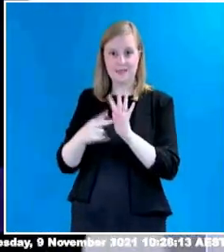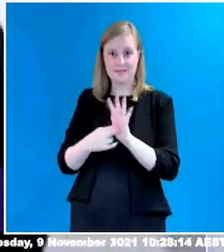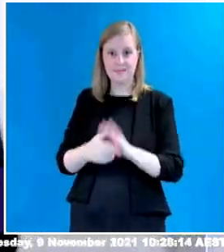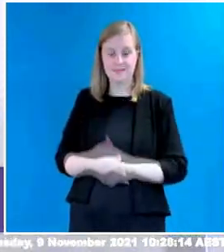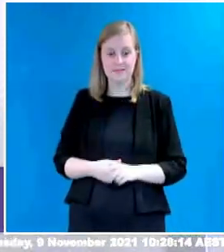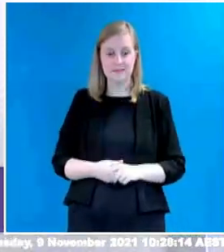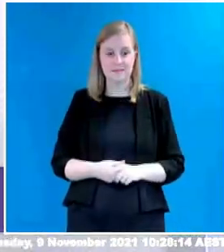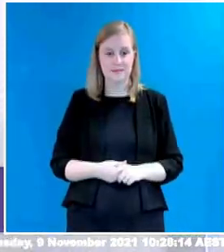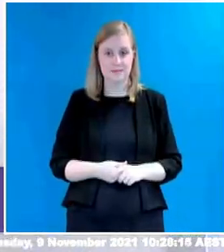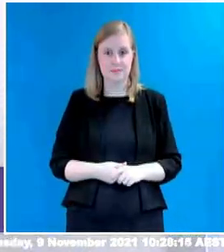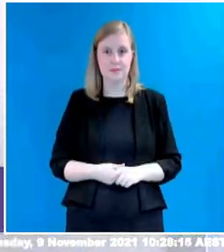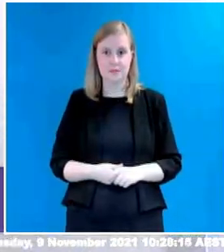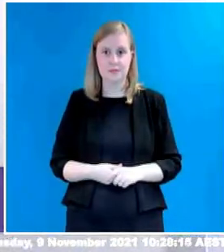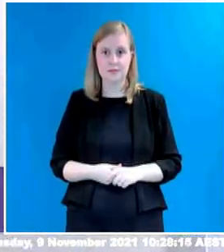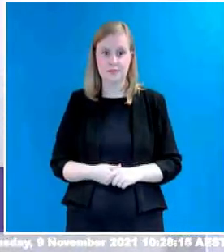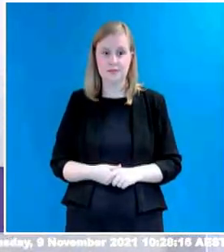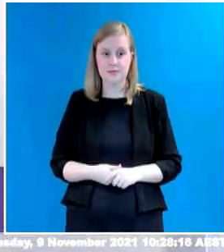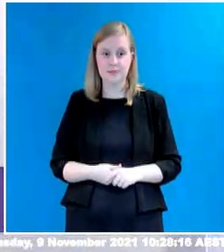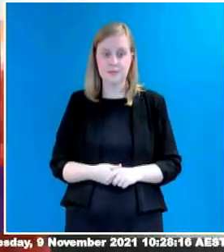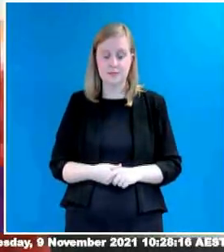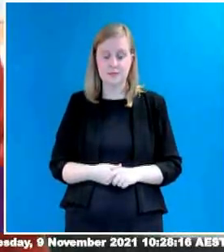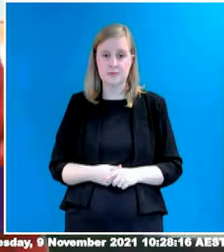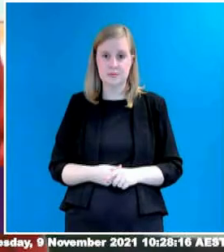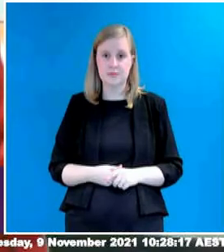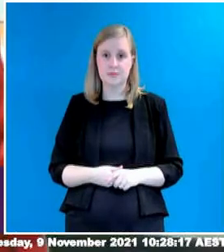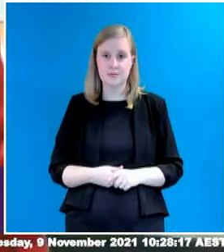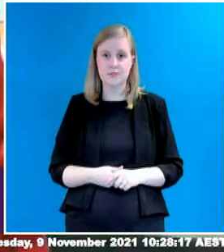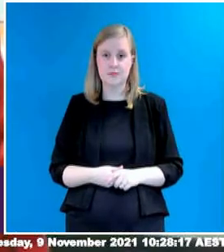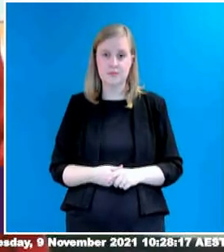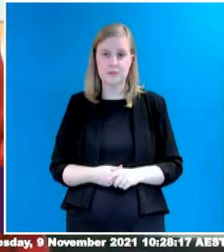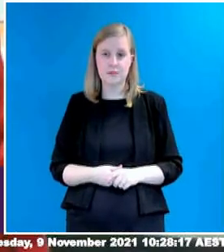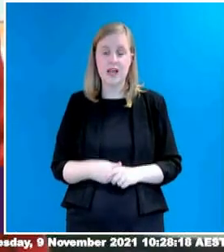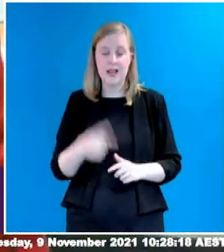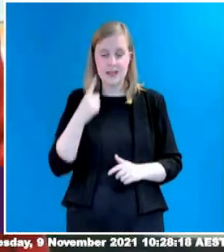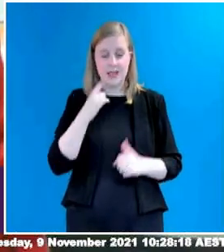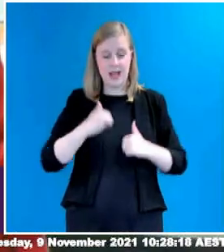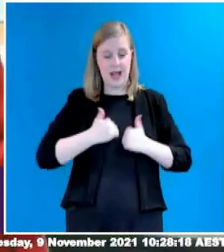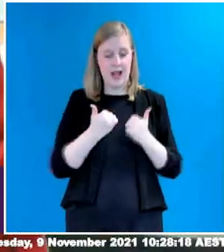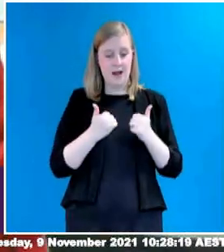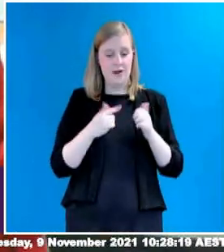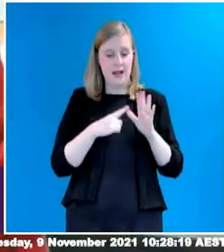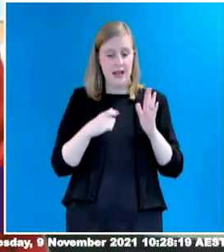I think it has had some impact but not so much in the courts.